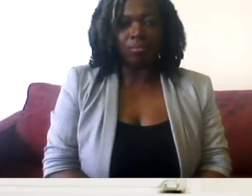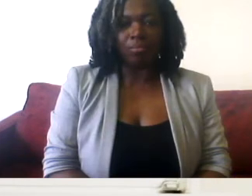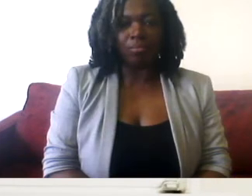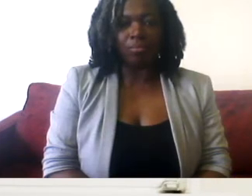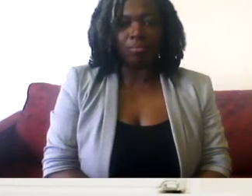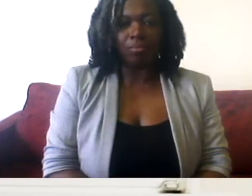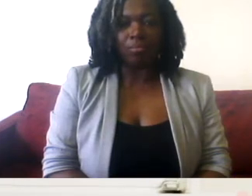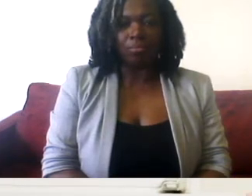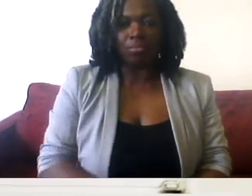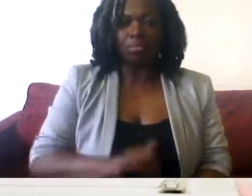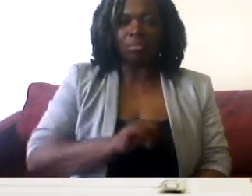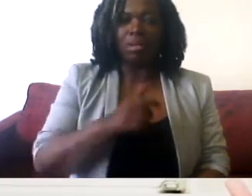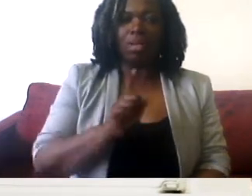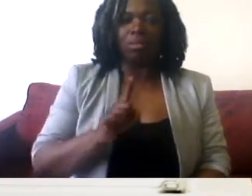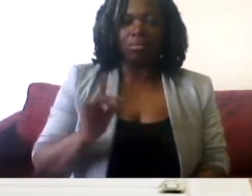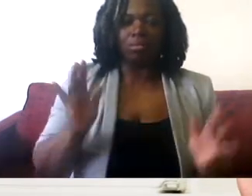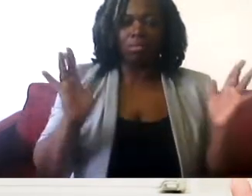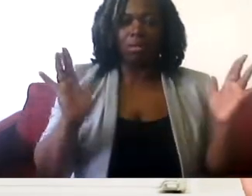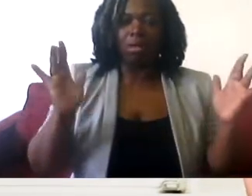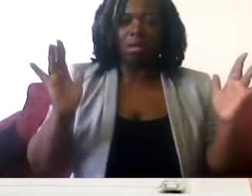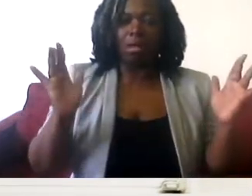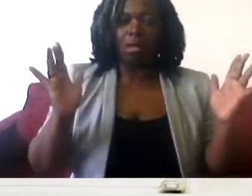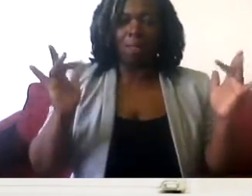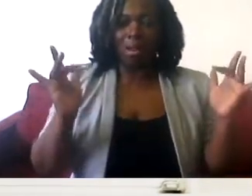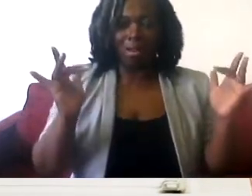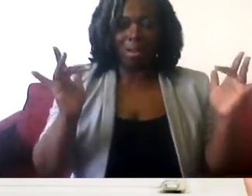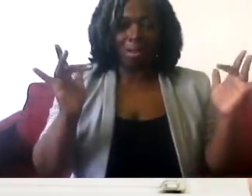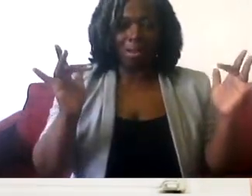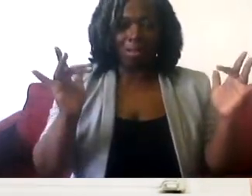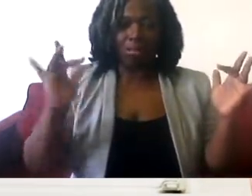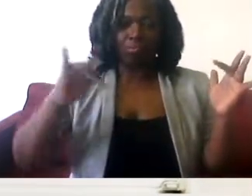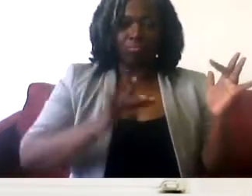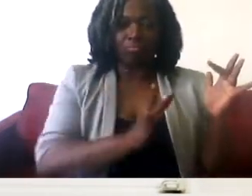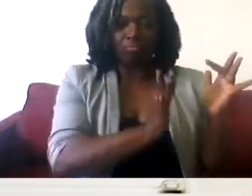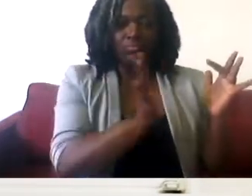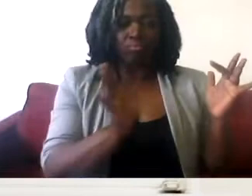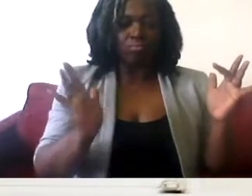Then take the middle finger of each hand